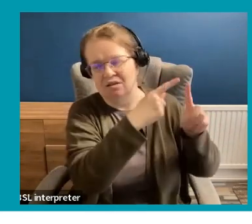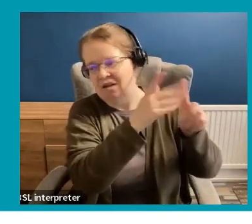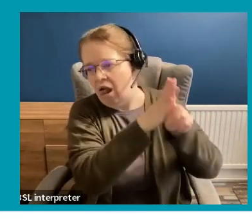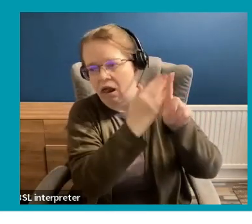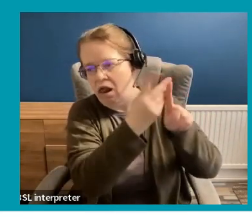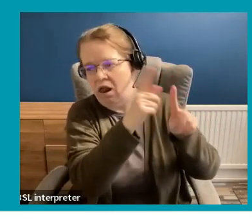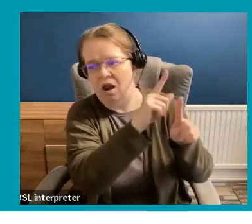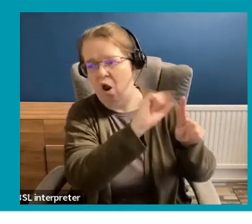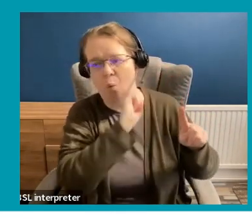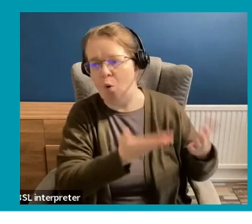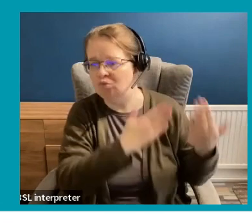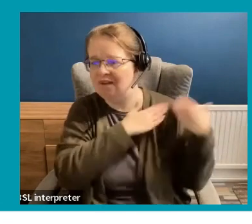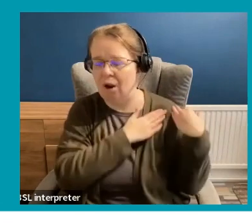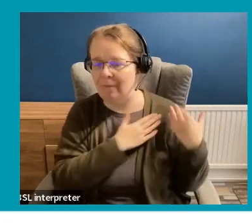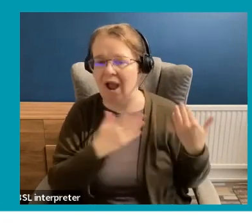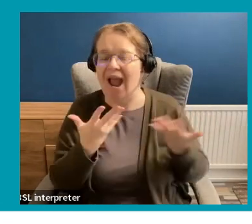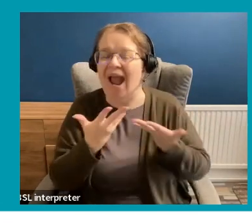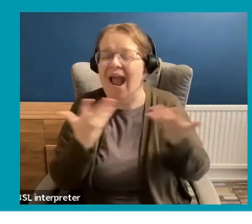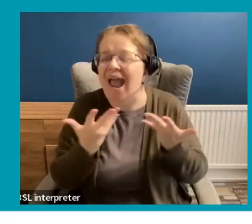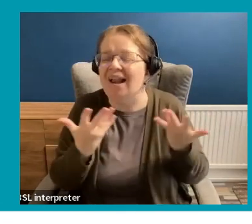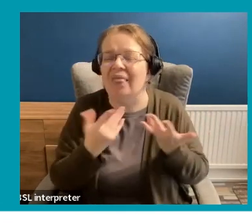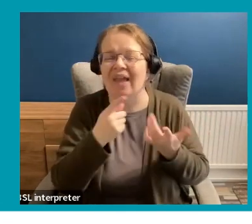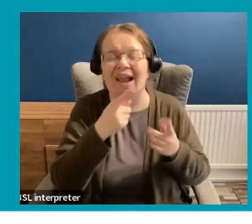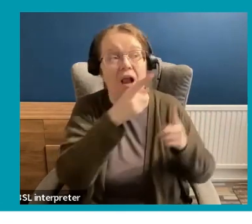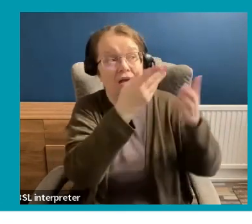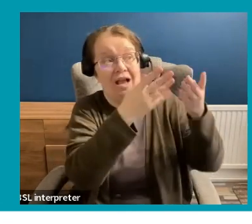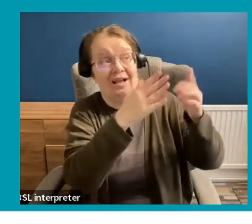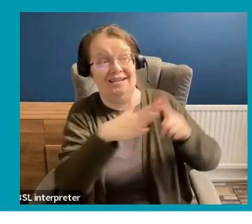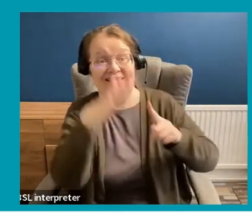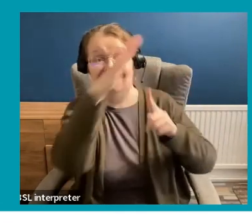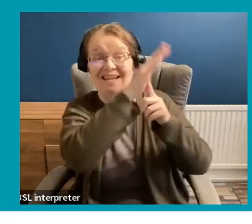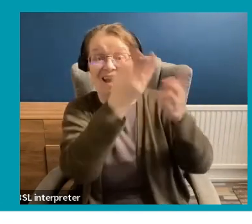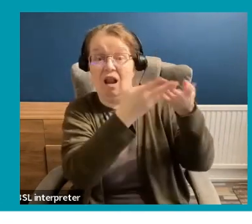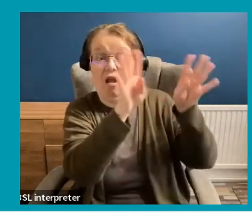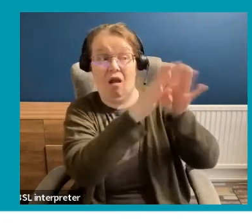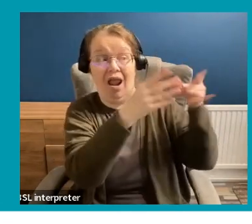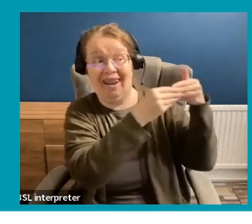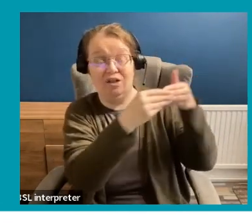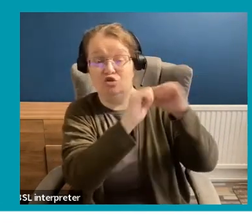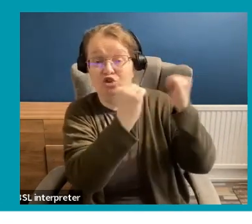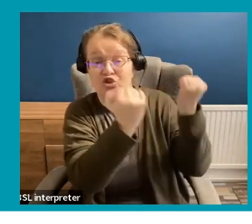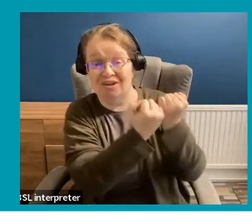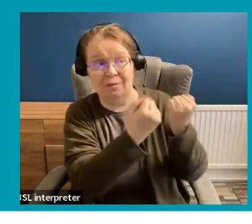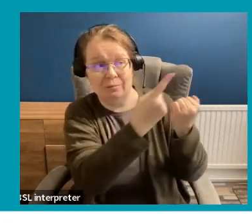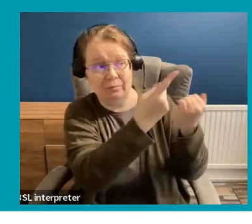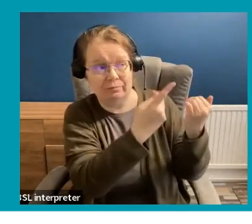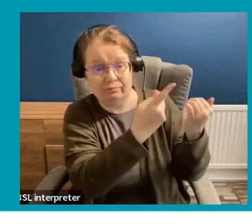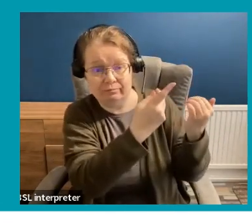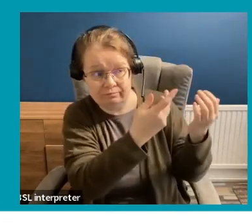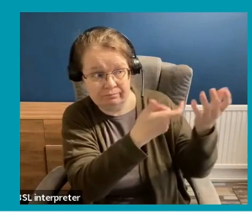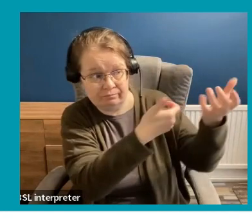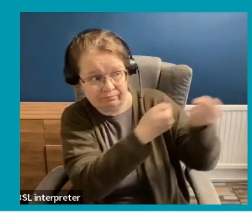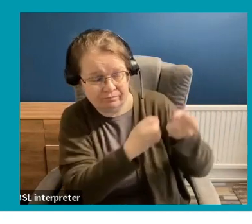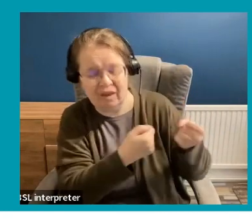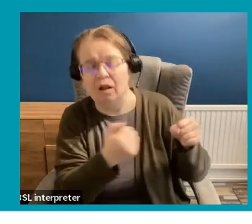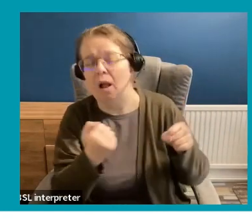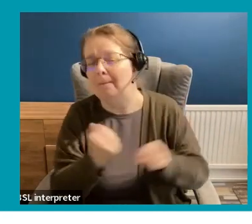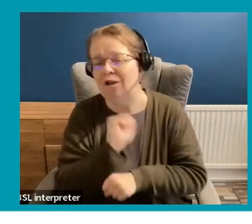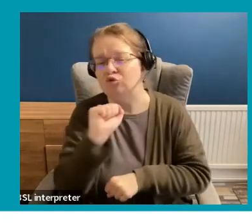So anything that you can do to get the senior leadership team on board it makes your job easier after that.